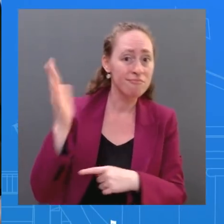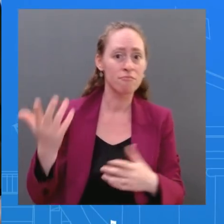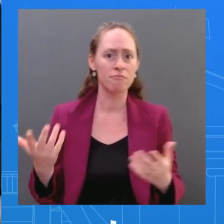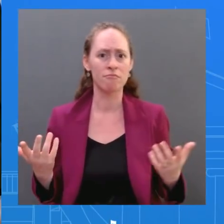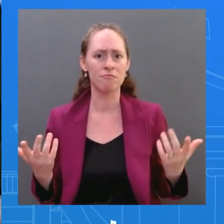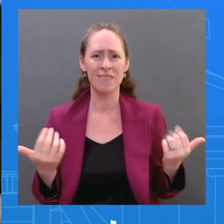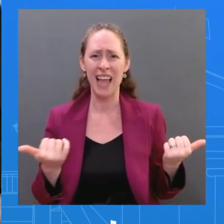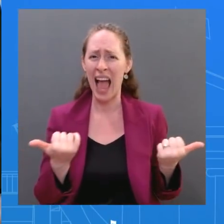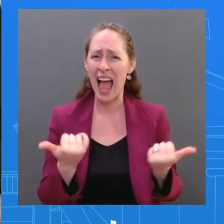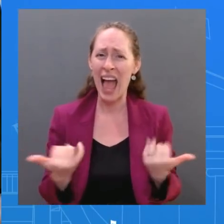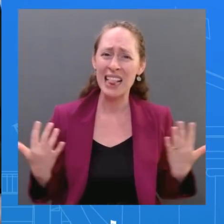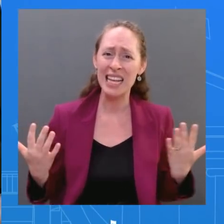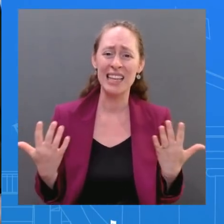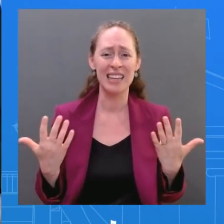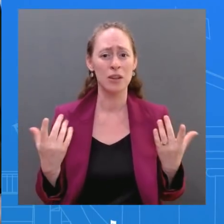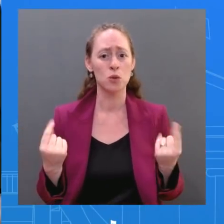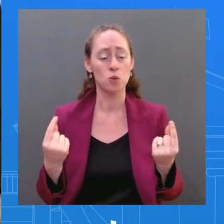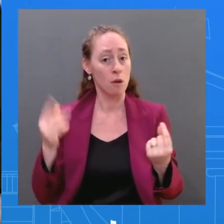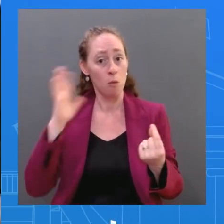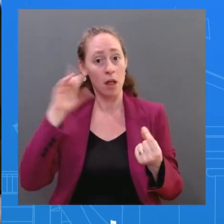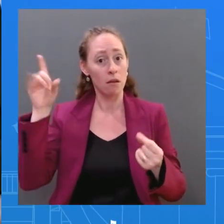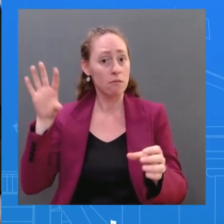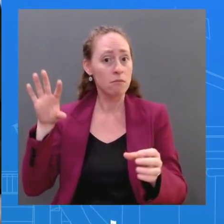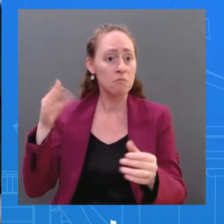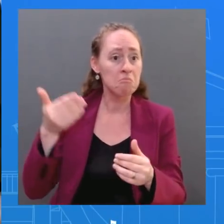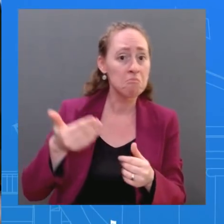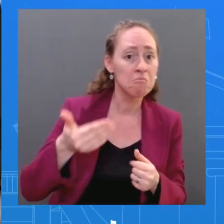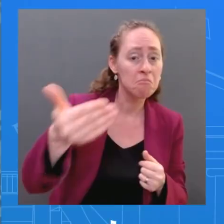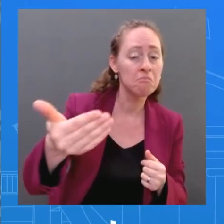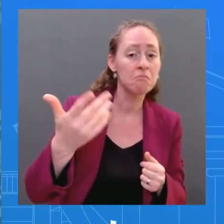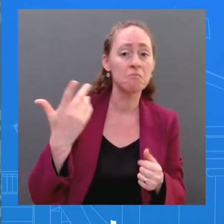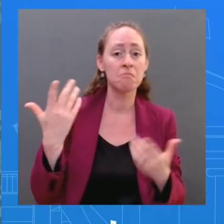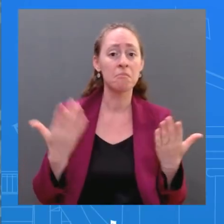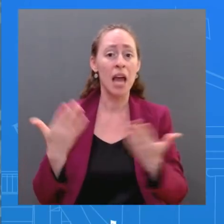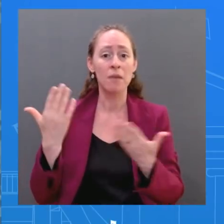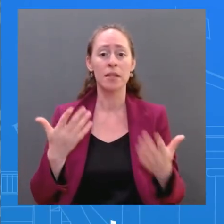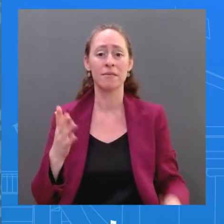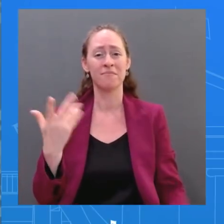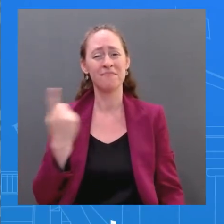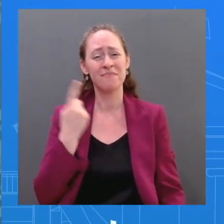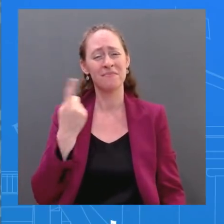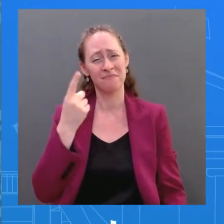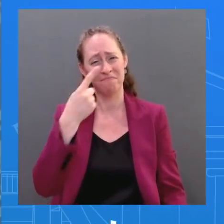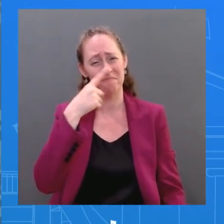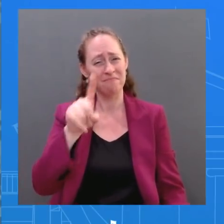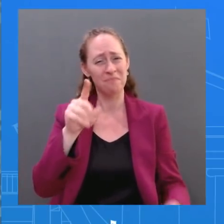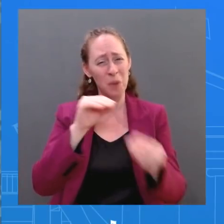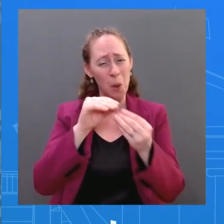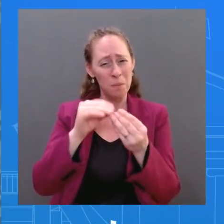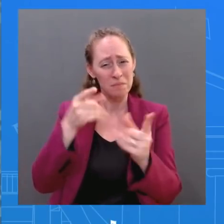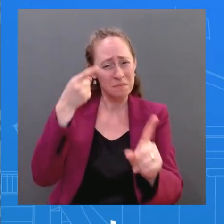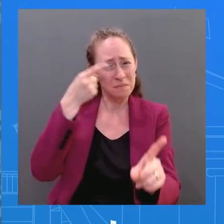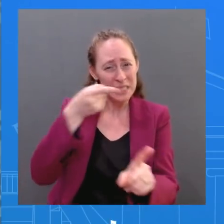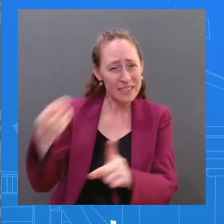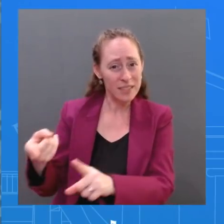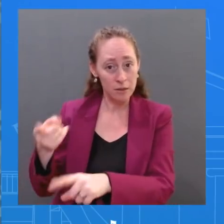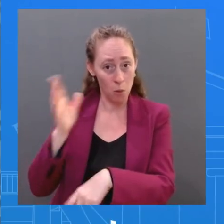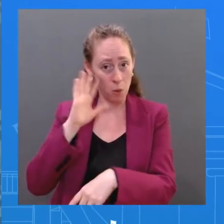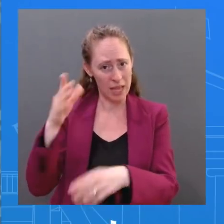that involve him talking about reproductive rights. Ms. Jean-Pierre: So, I'll say this: The President is not done speaking on how he's going to continue to fight